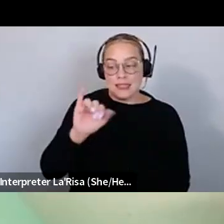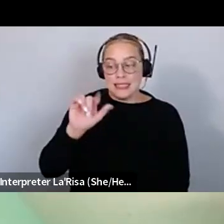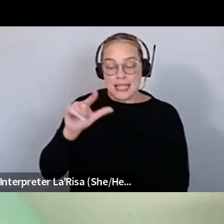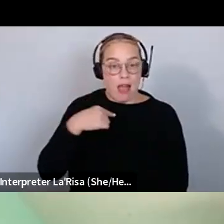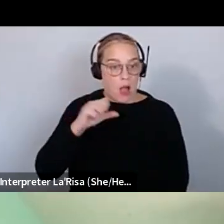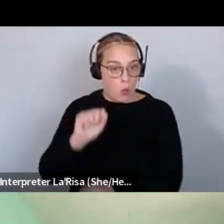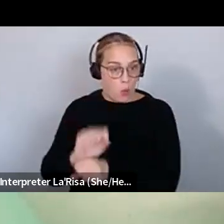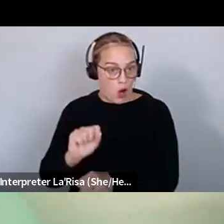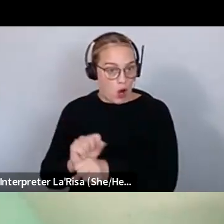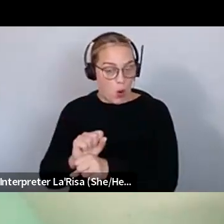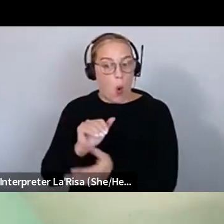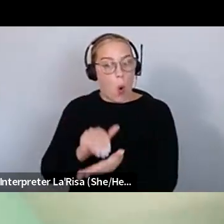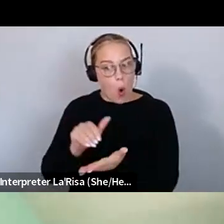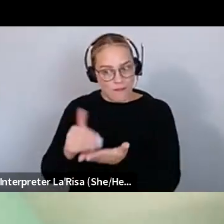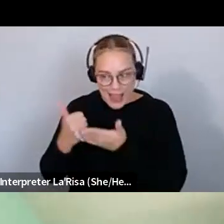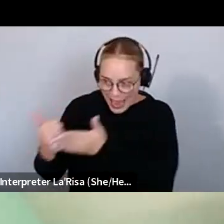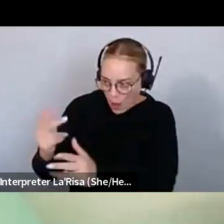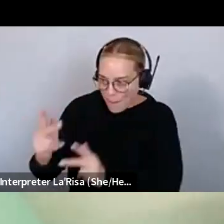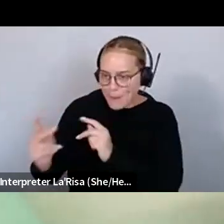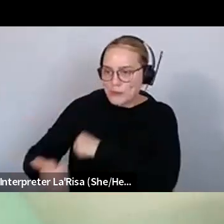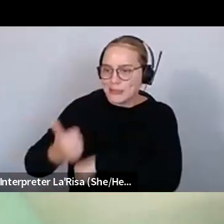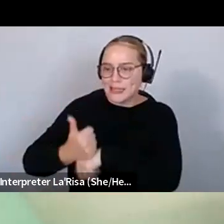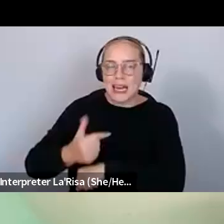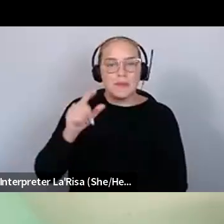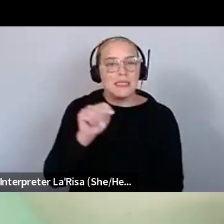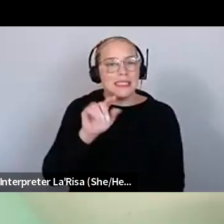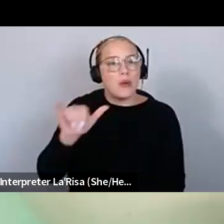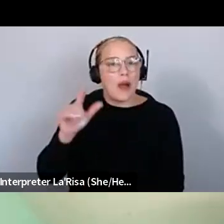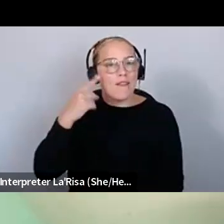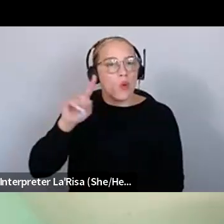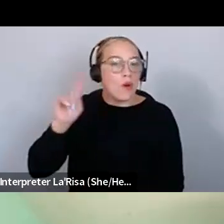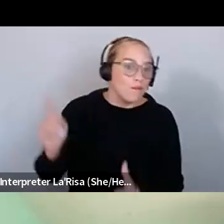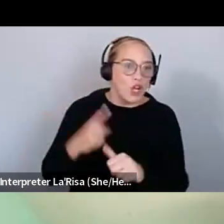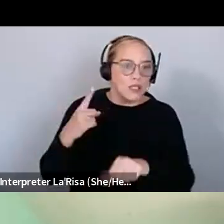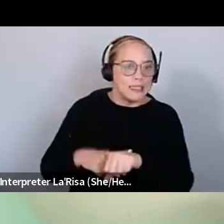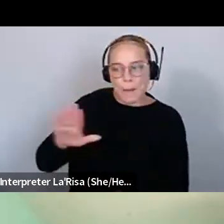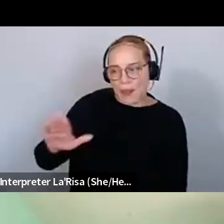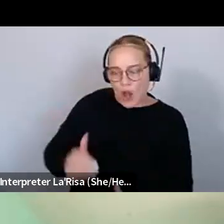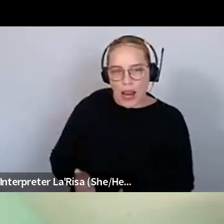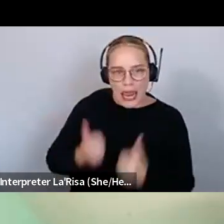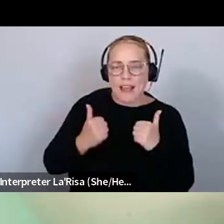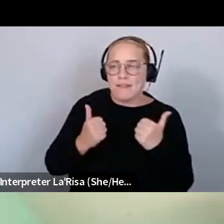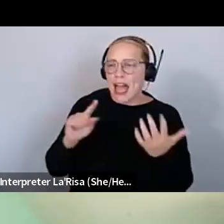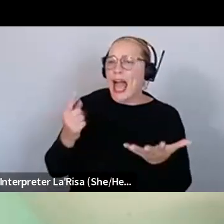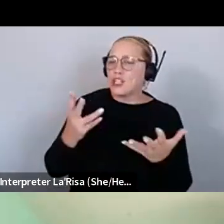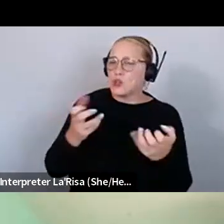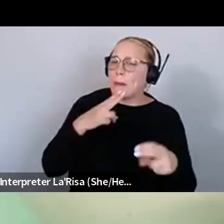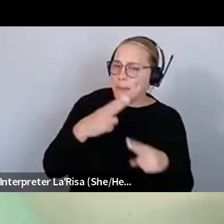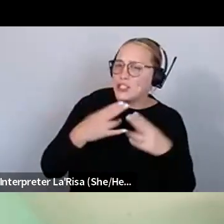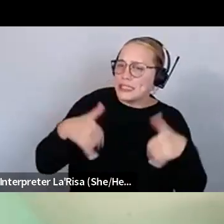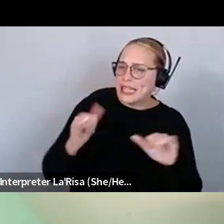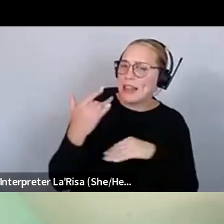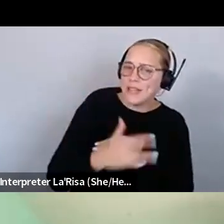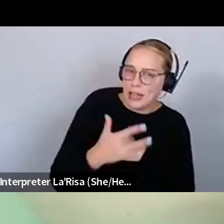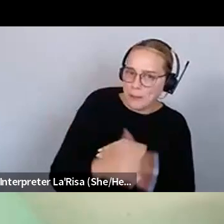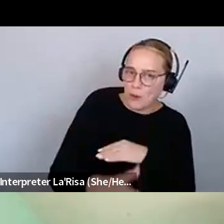who use -- who lose hearing later on in life. It's still a popular